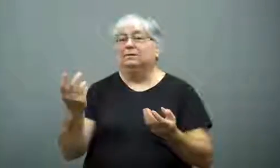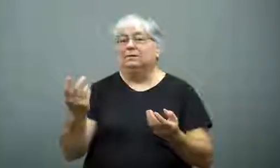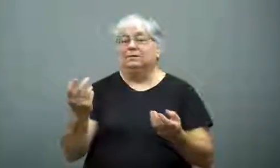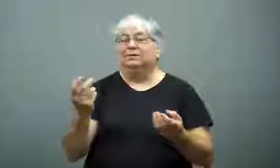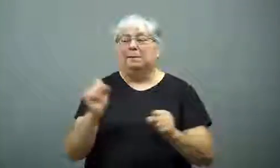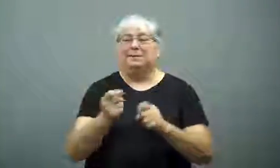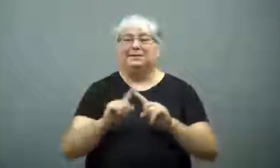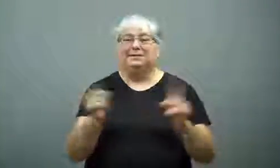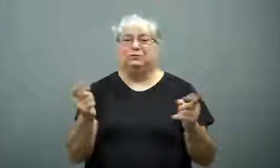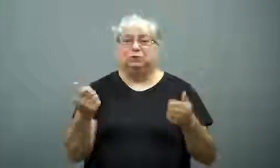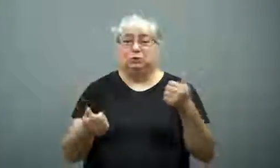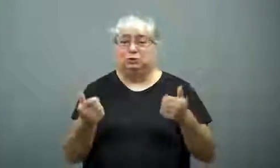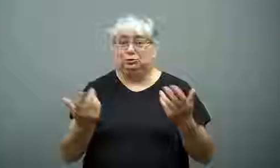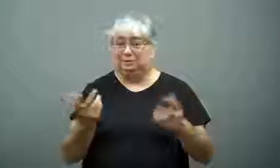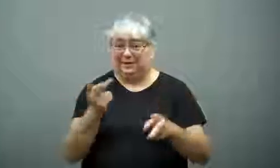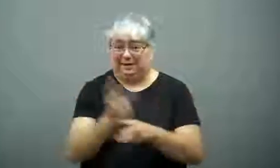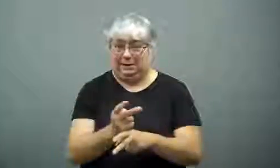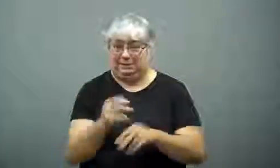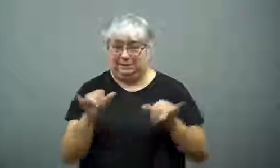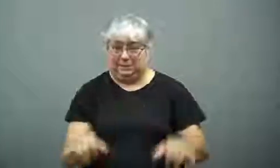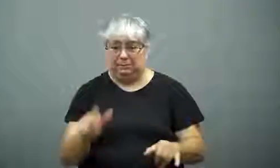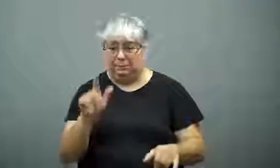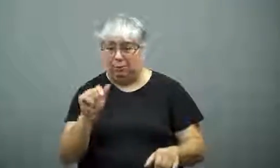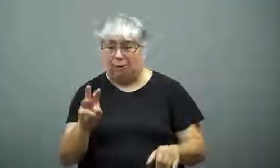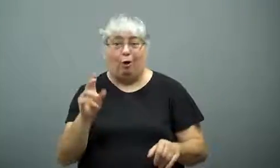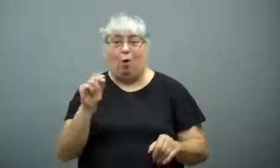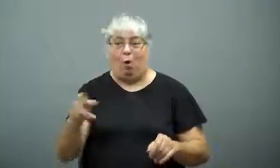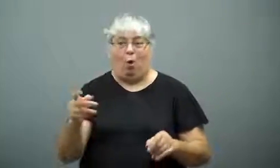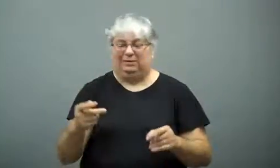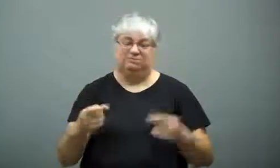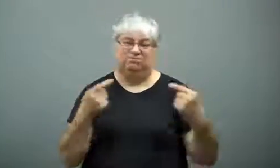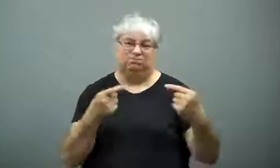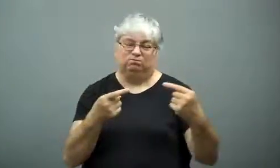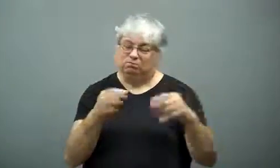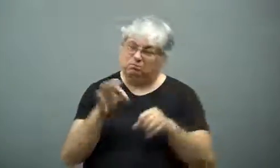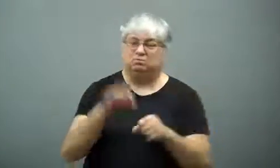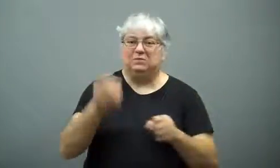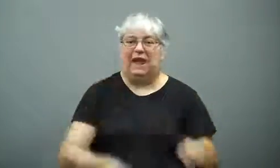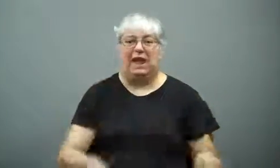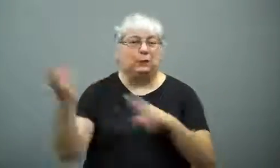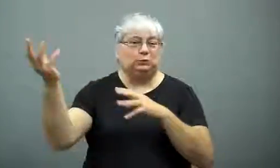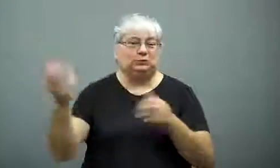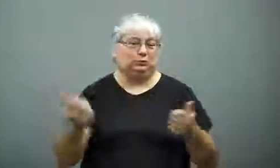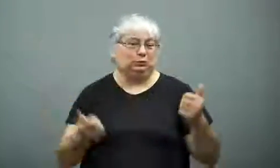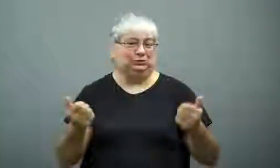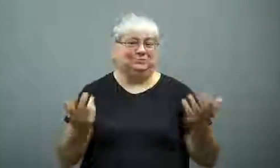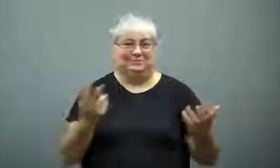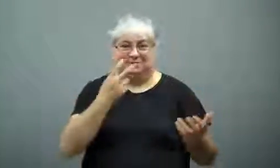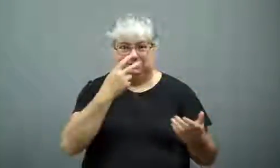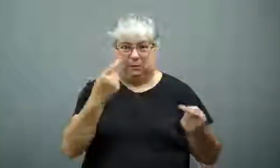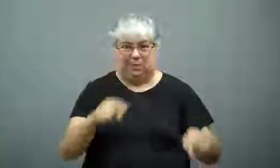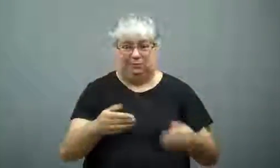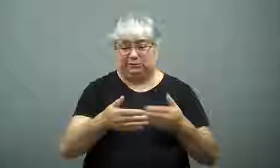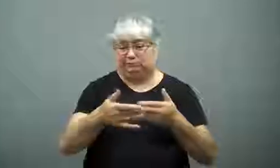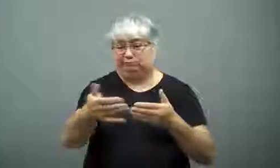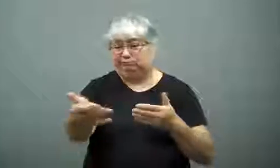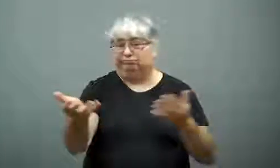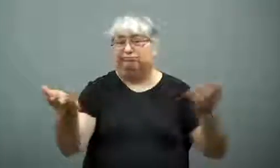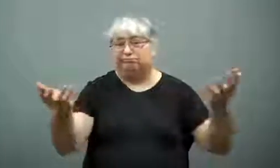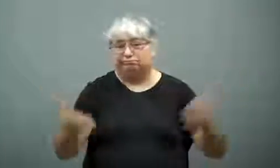will determine whether the law stays or gets voted out. We'll see what happens.